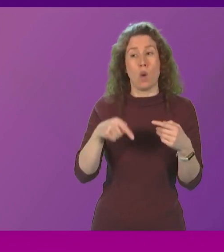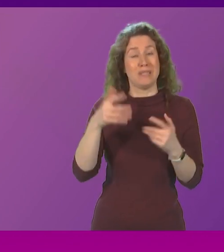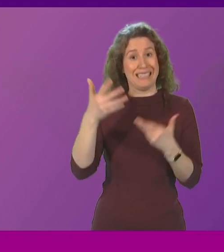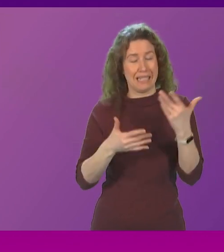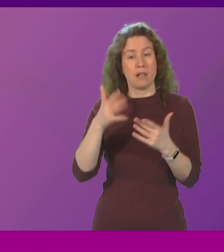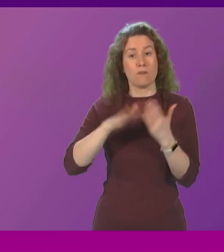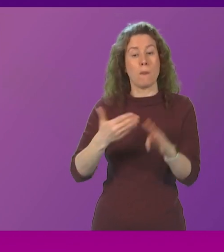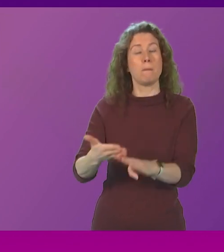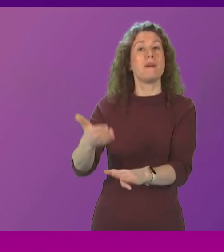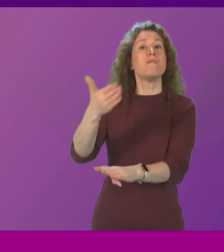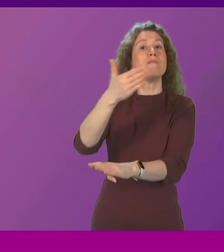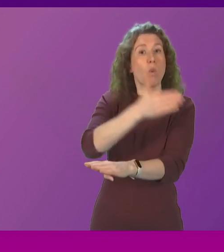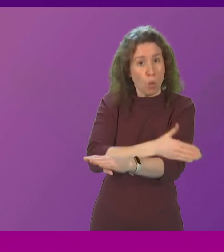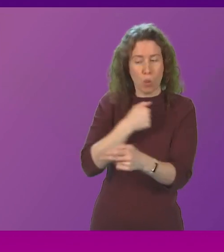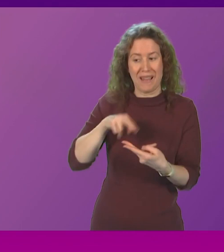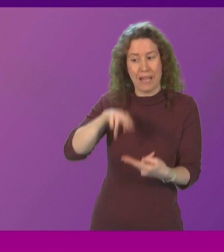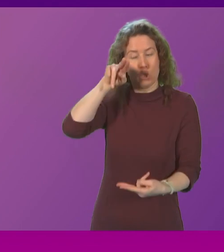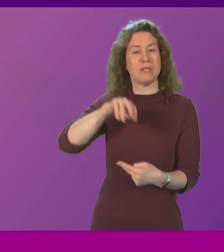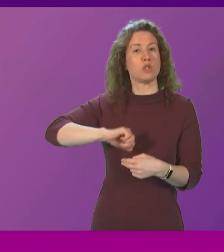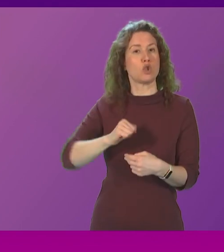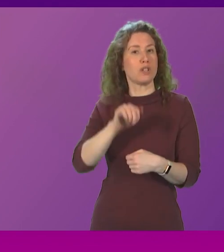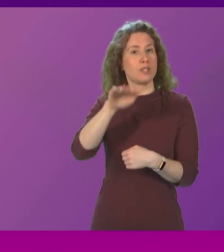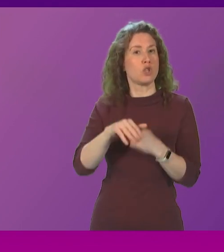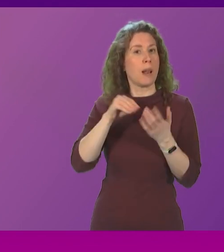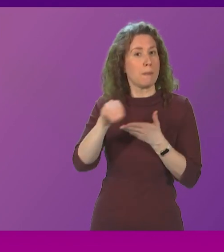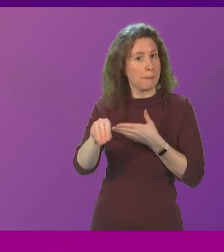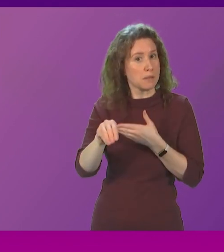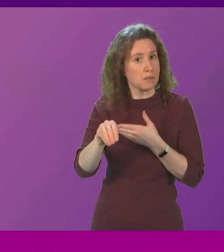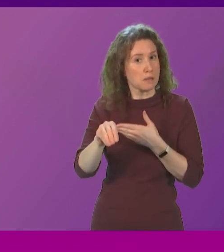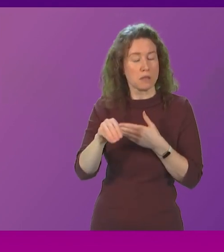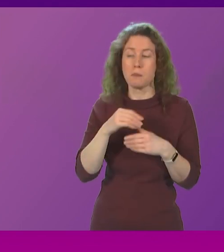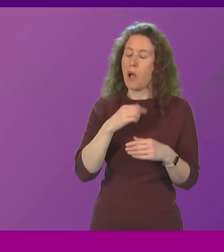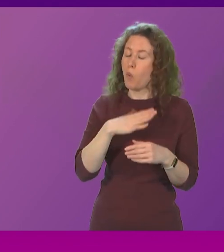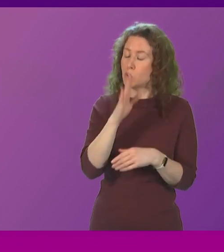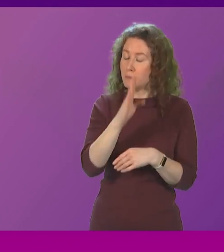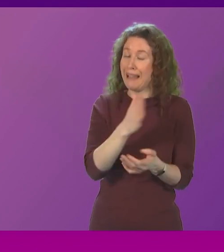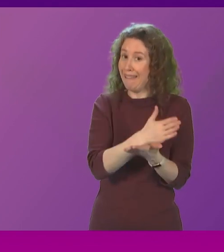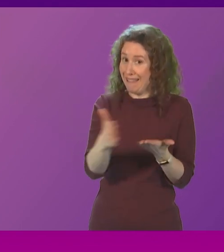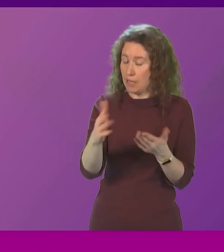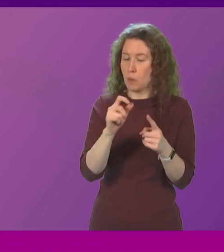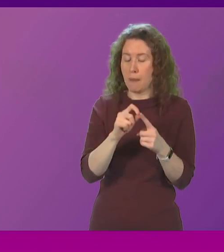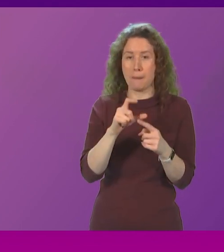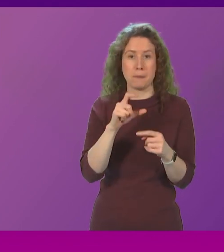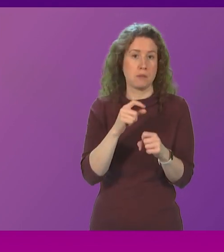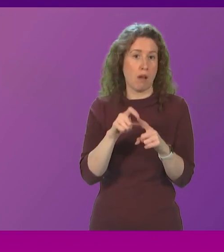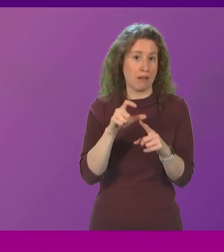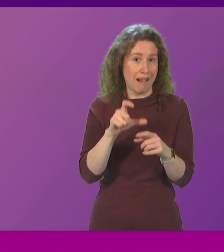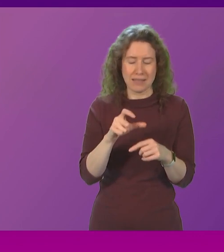before we increased the Scottish child payment. Let me say really clearly to Pam Duncan-Glancy that I did not get into politics just to mitigate